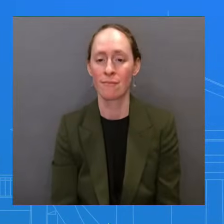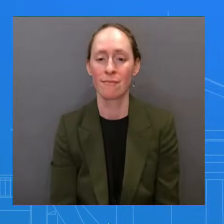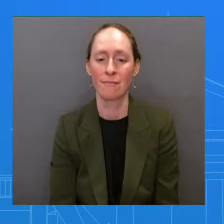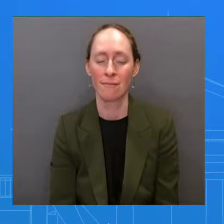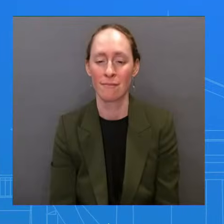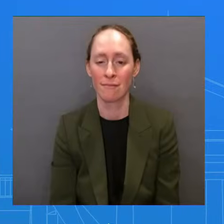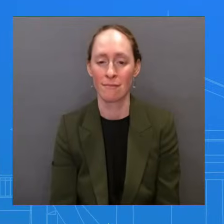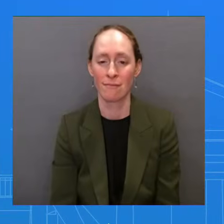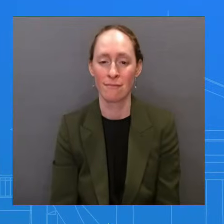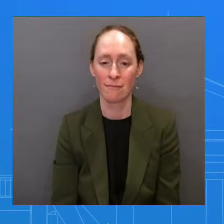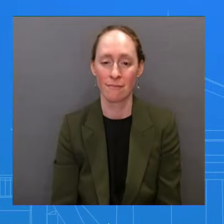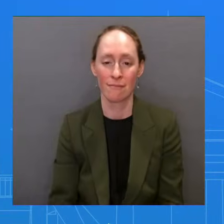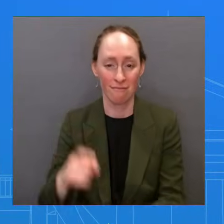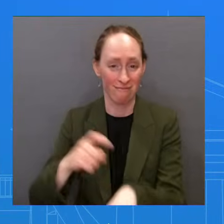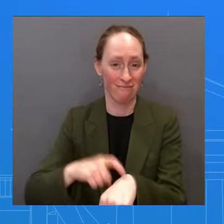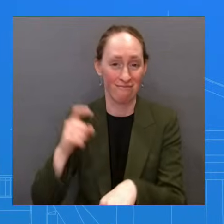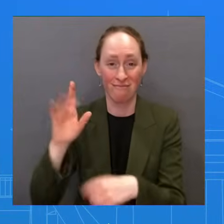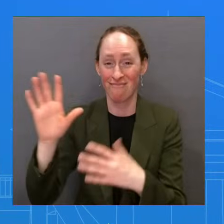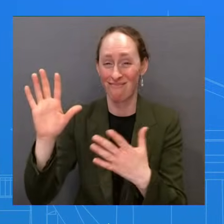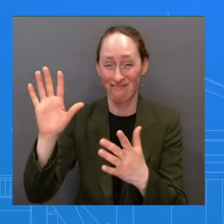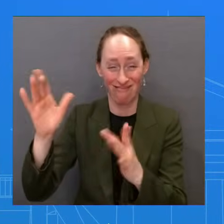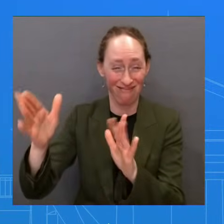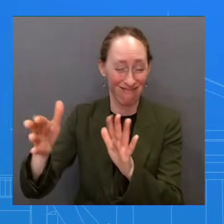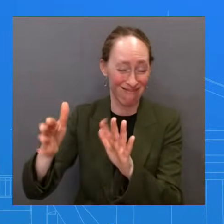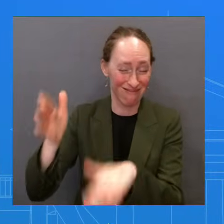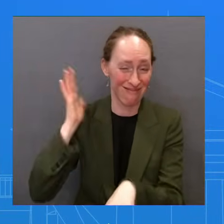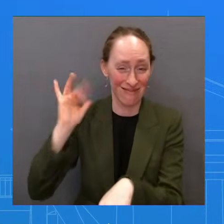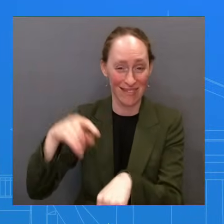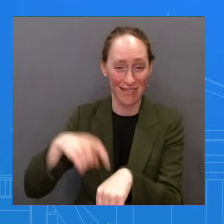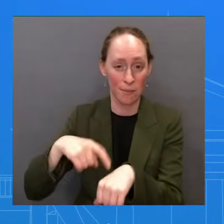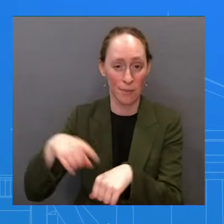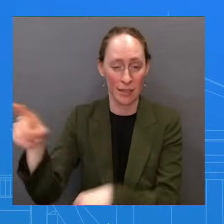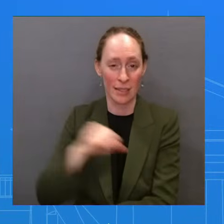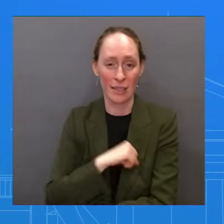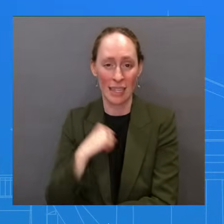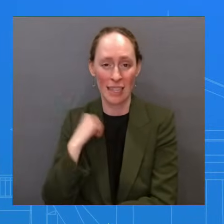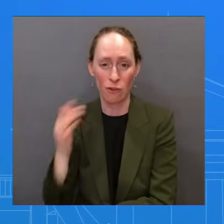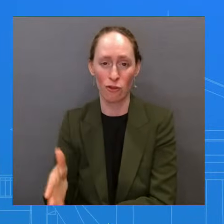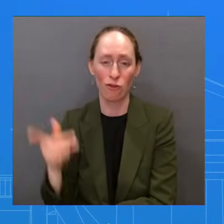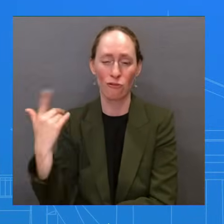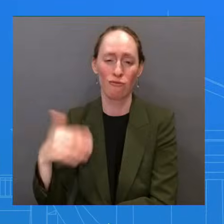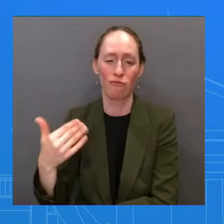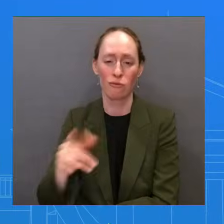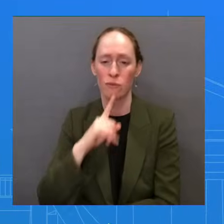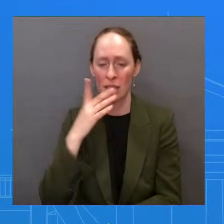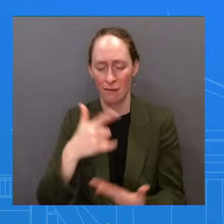you know, has really helped change -- change a lot of important, critical policies to the American people.